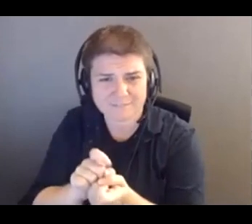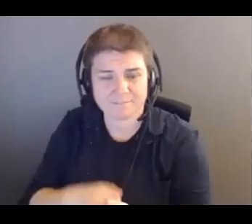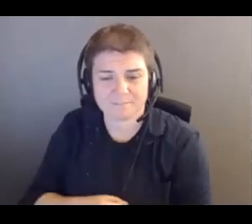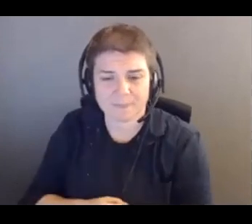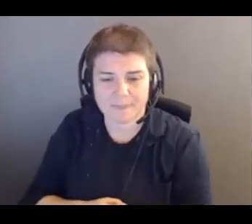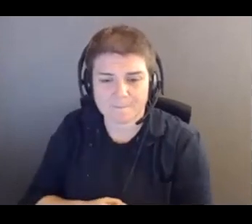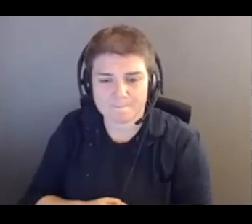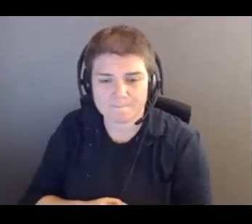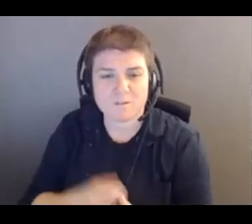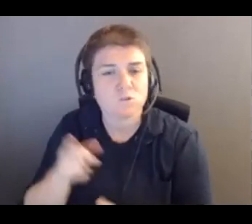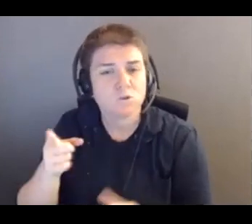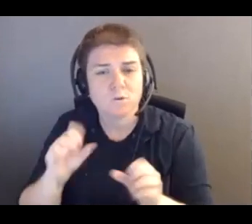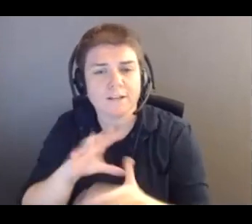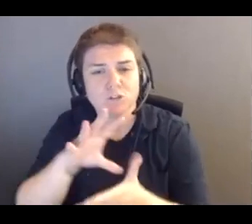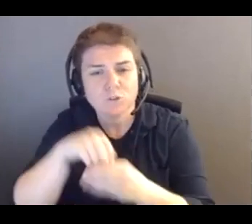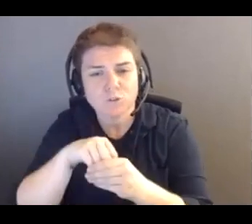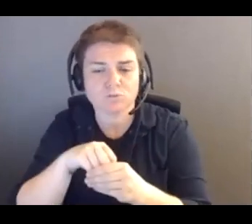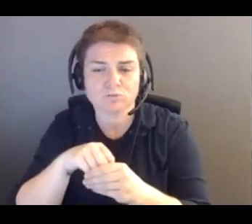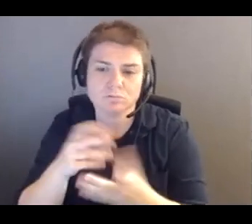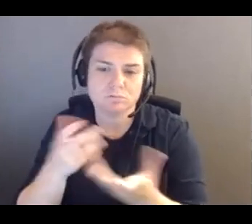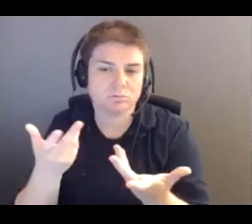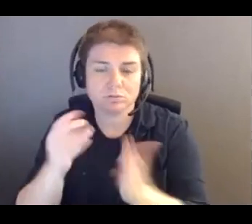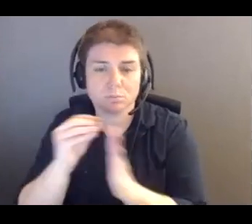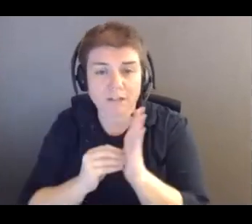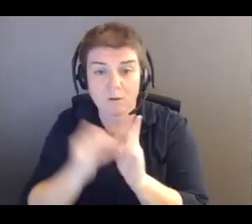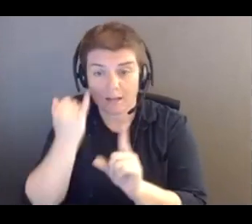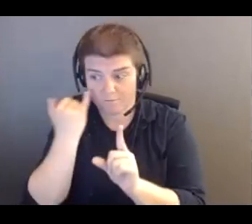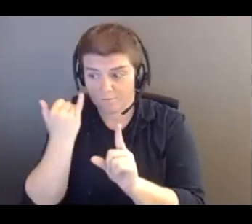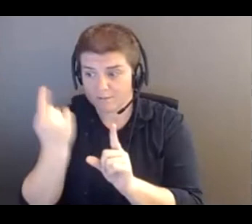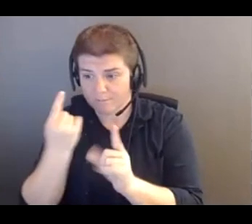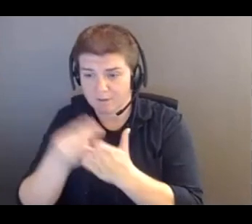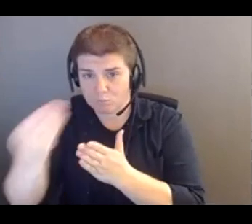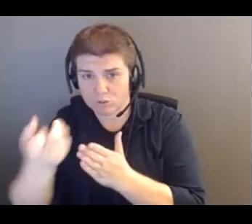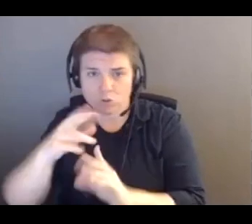you might include here is indicating if something is purchased or rented if you're outlining